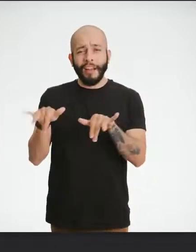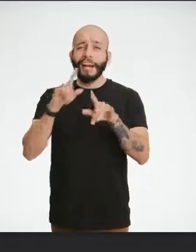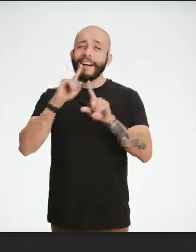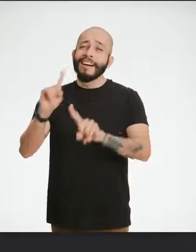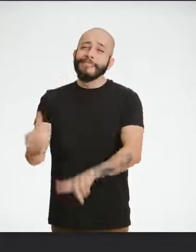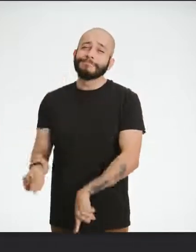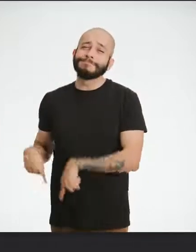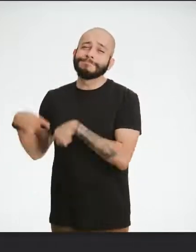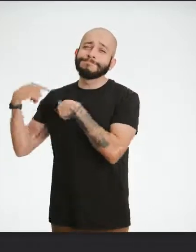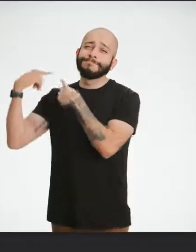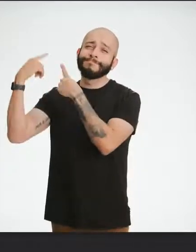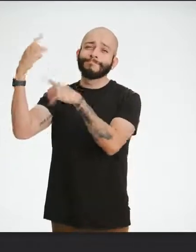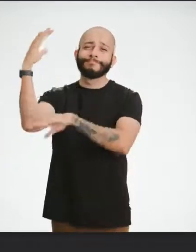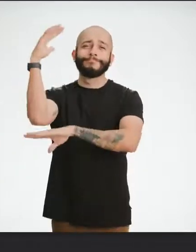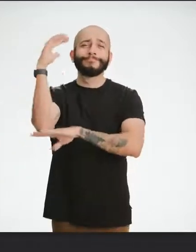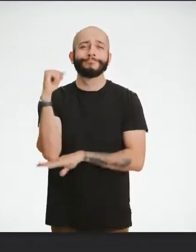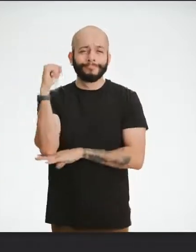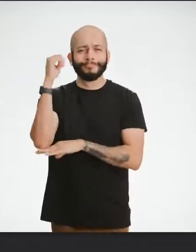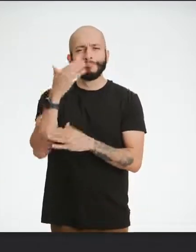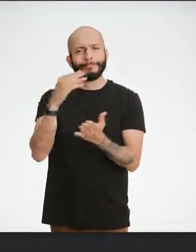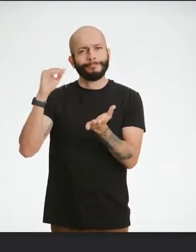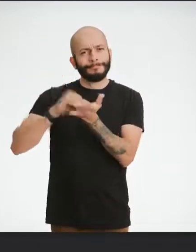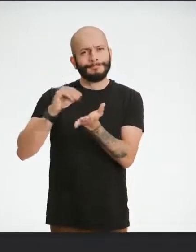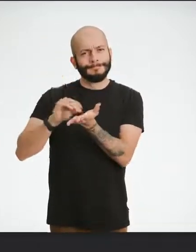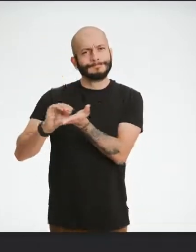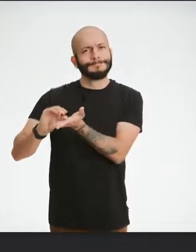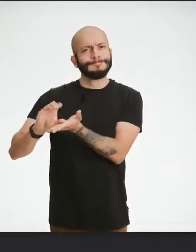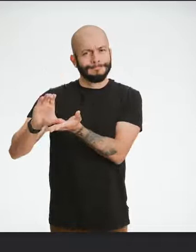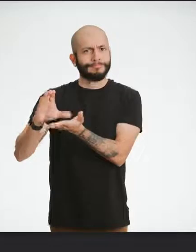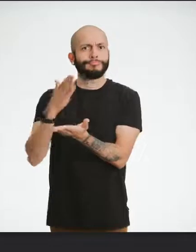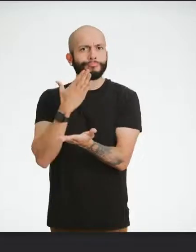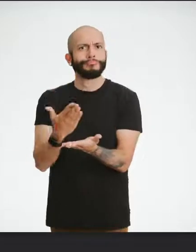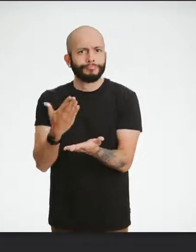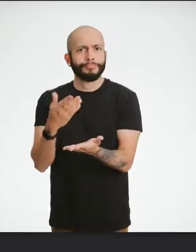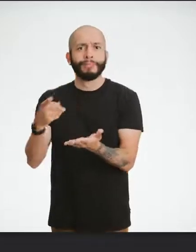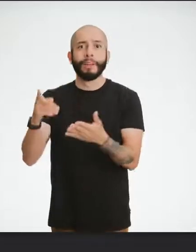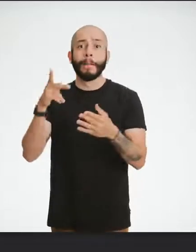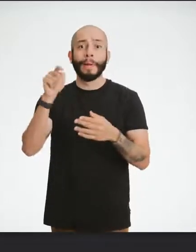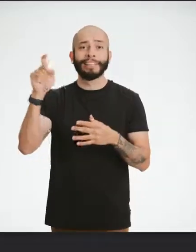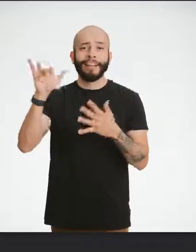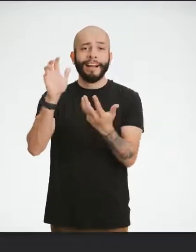The standard itself is mature and well documented, and passkeys fit it like a glove.